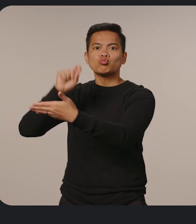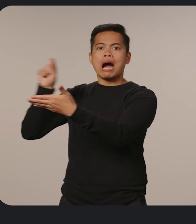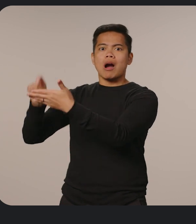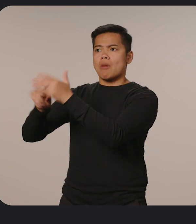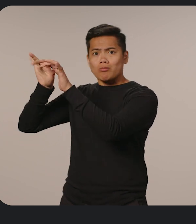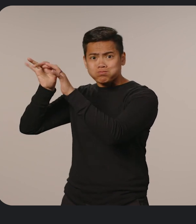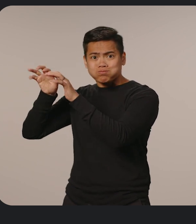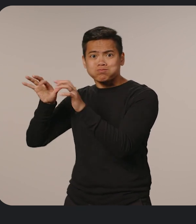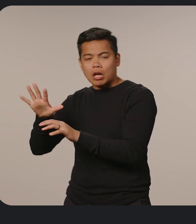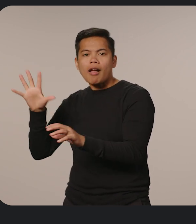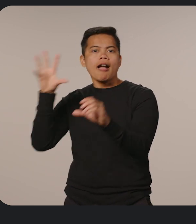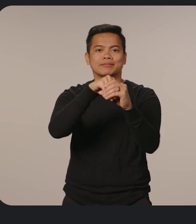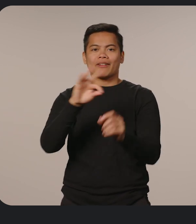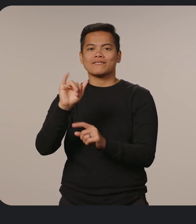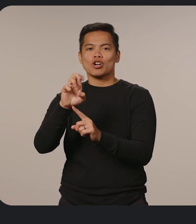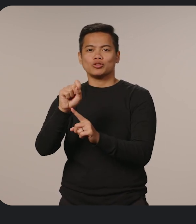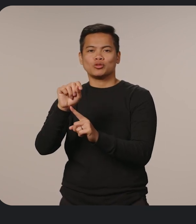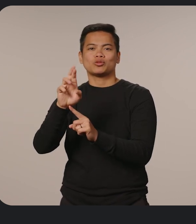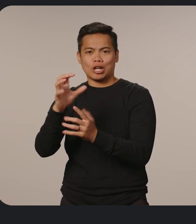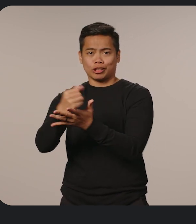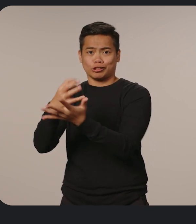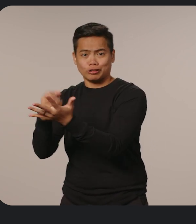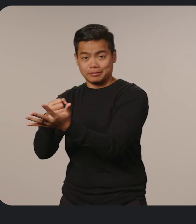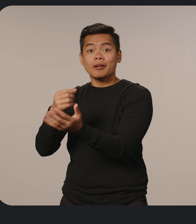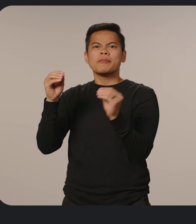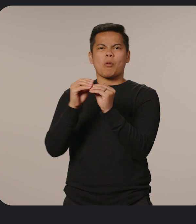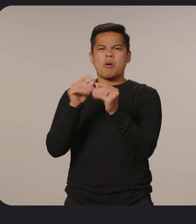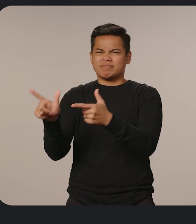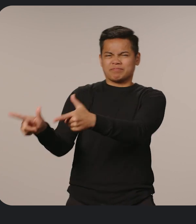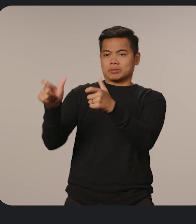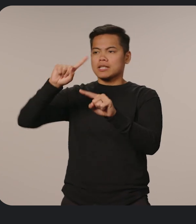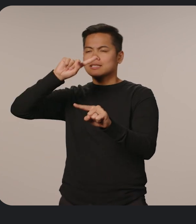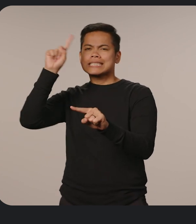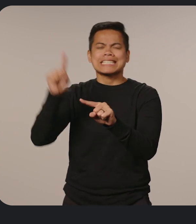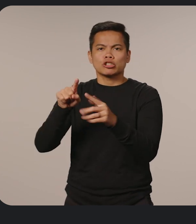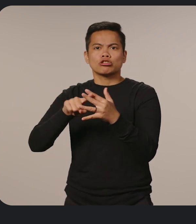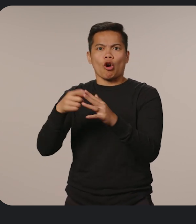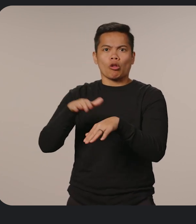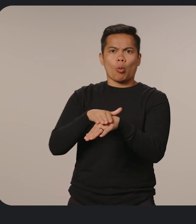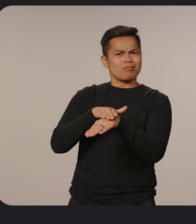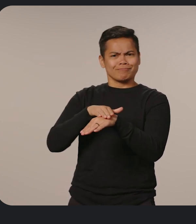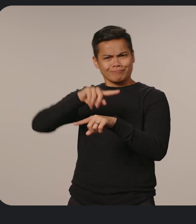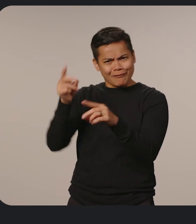five-star collection and those functions will run more quickly and with less code starts